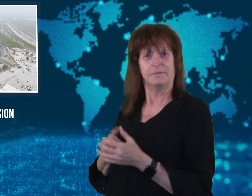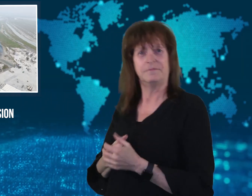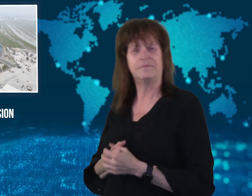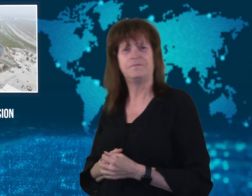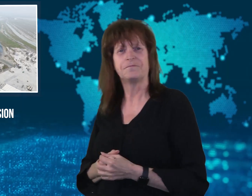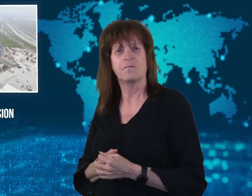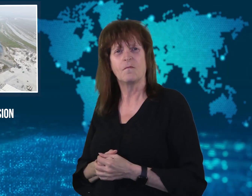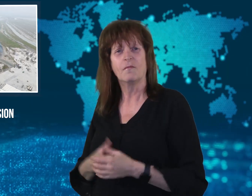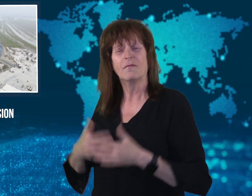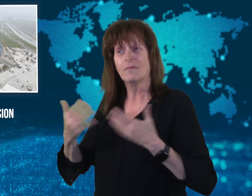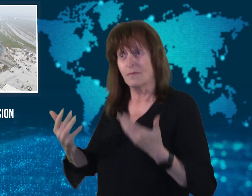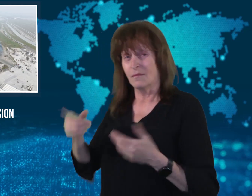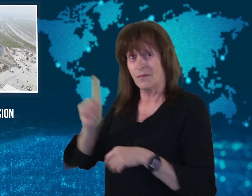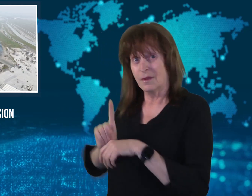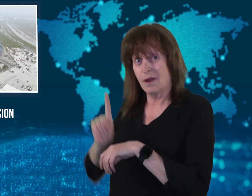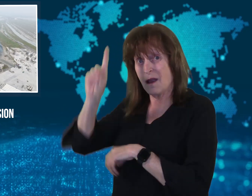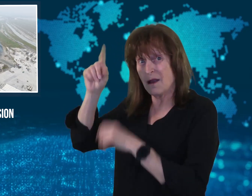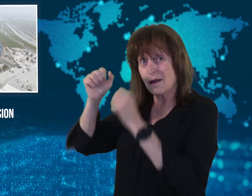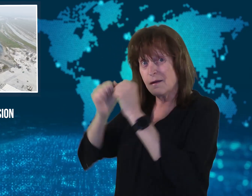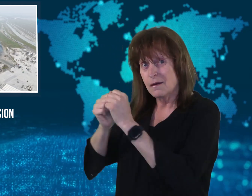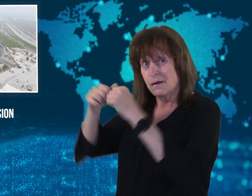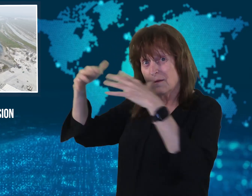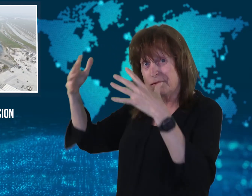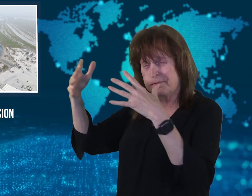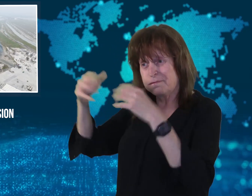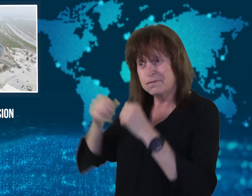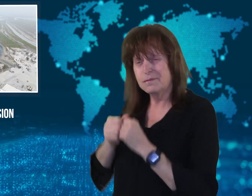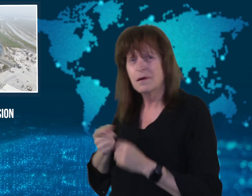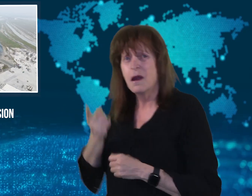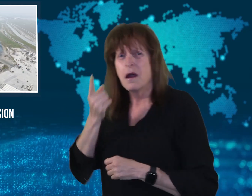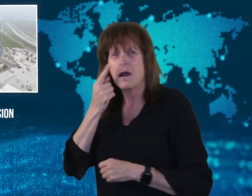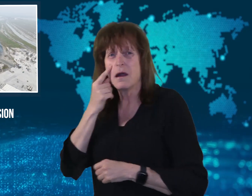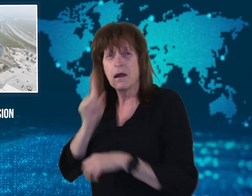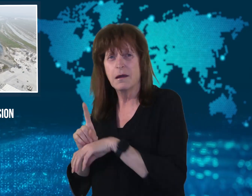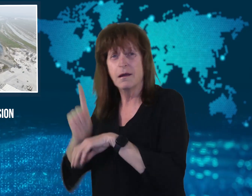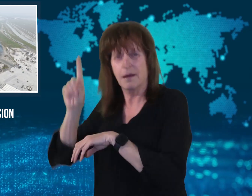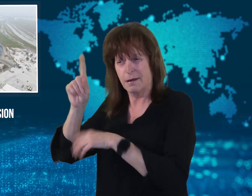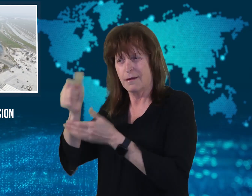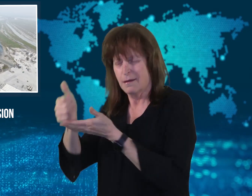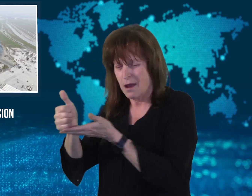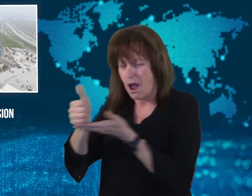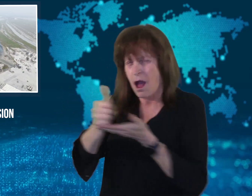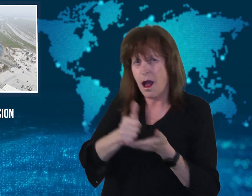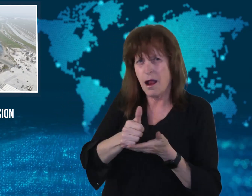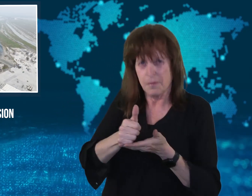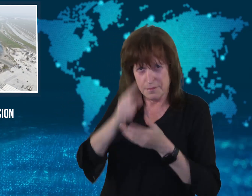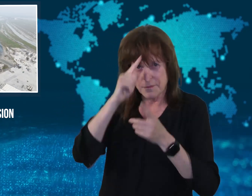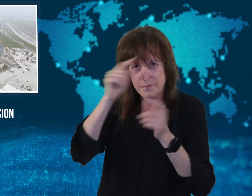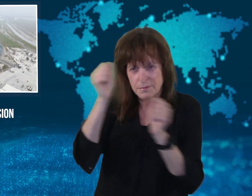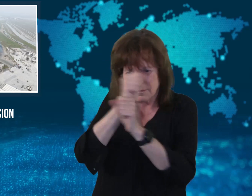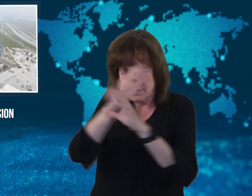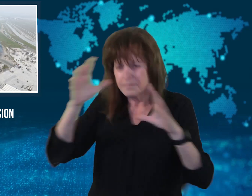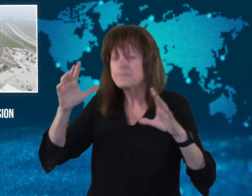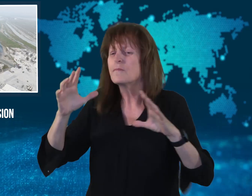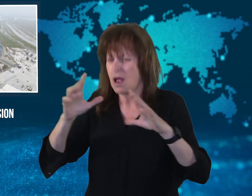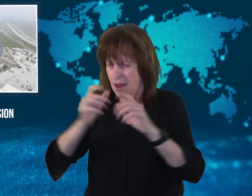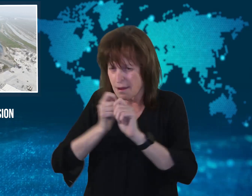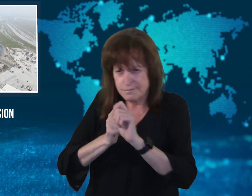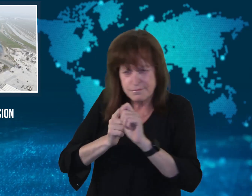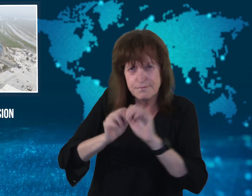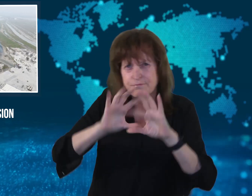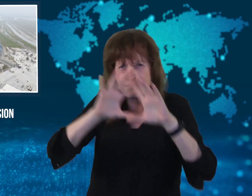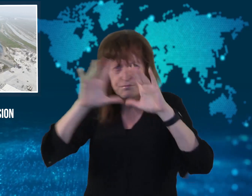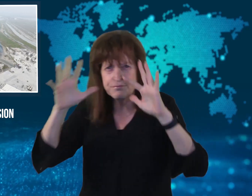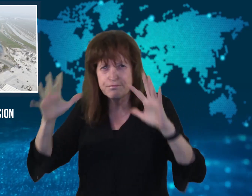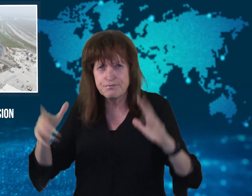and what would not.